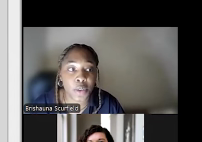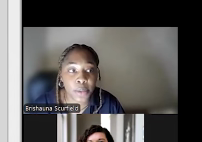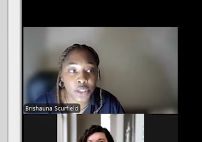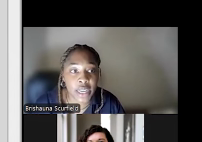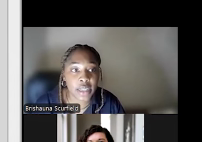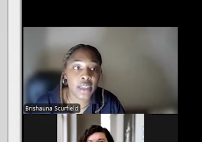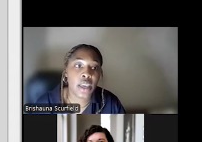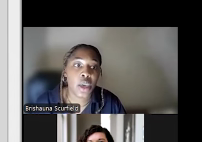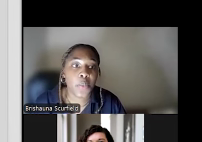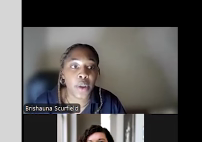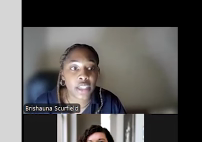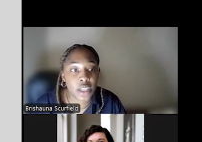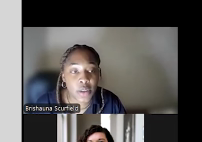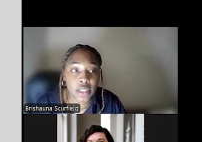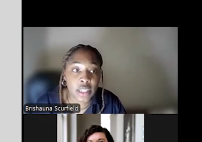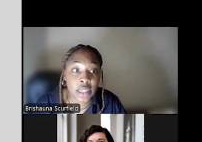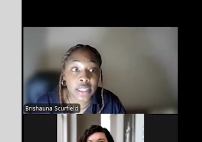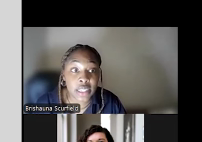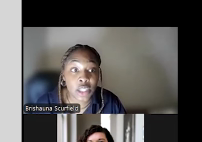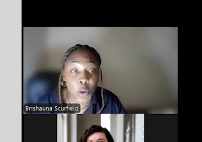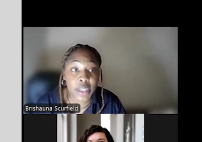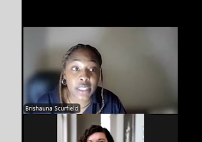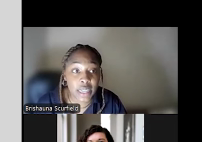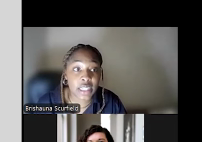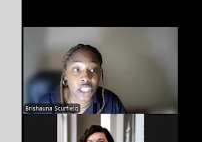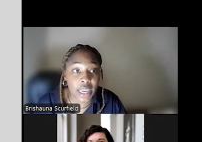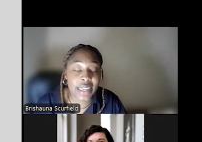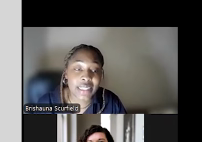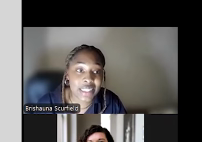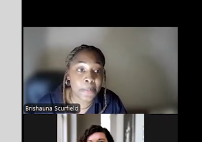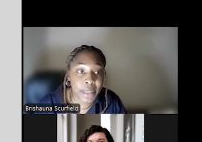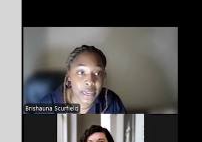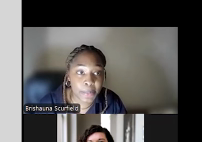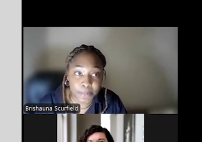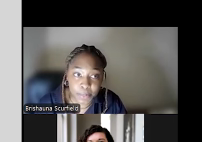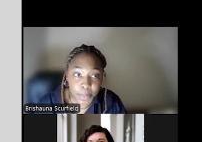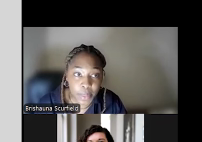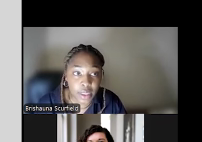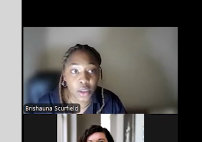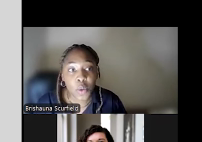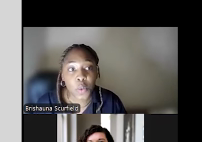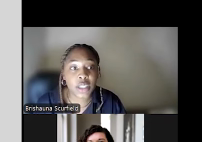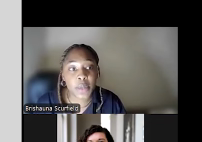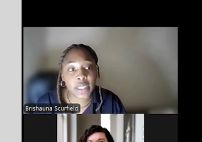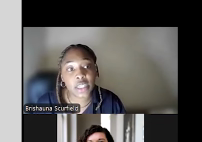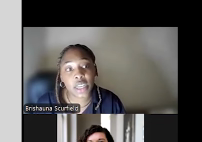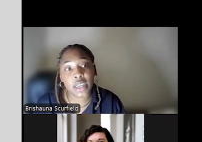grammar check, we're actually going to going to select check accessibility. Once we select check